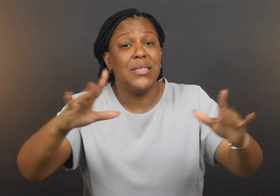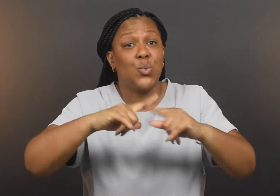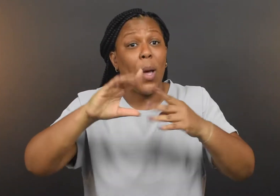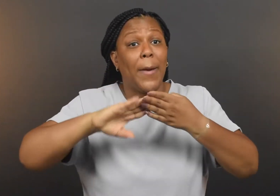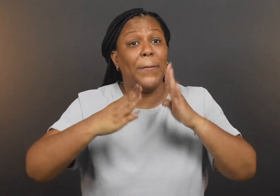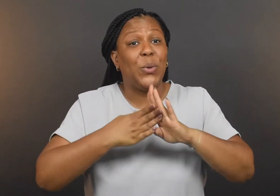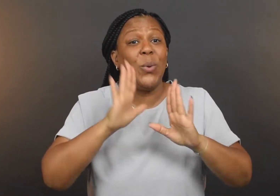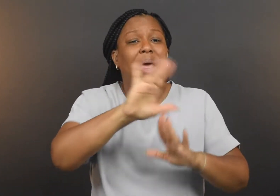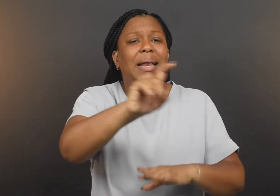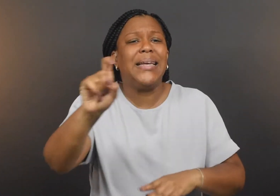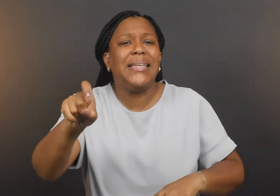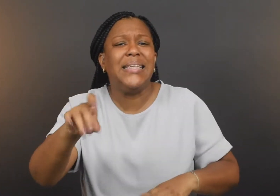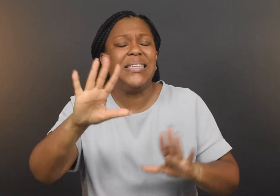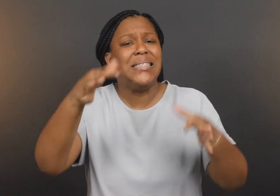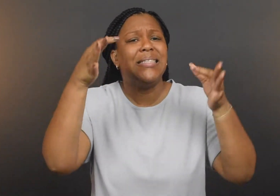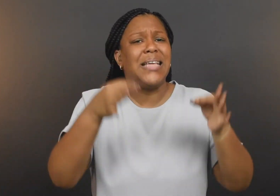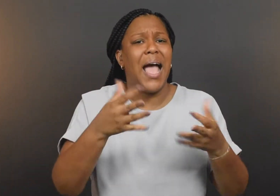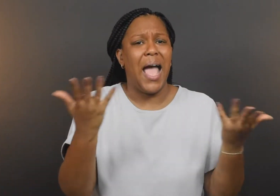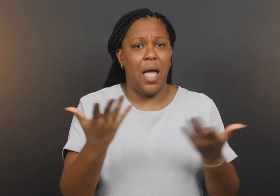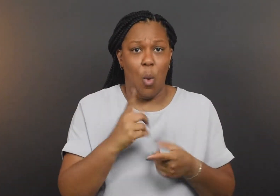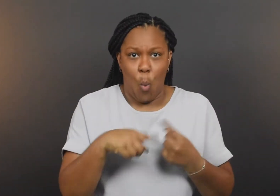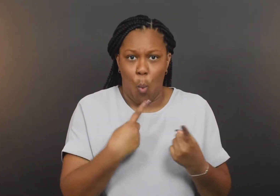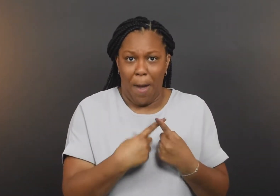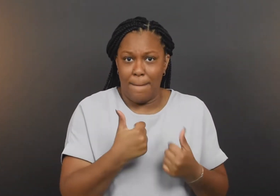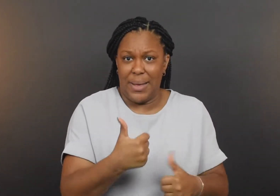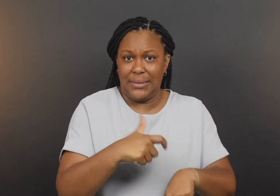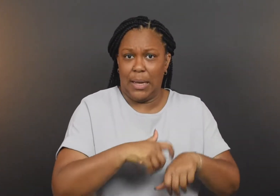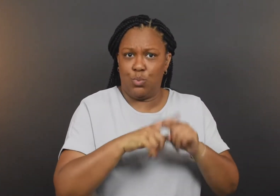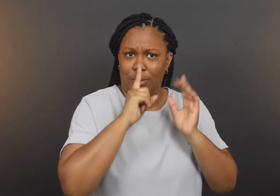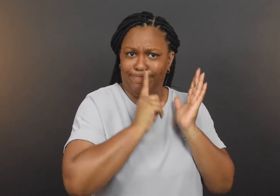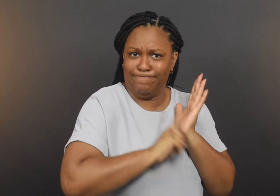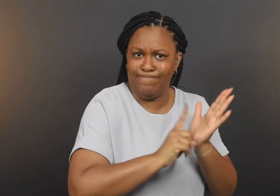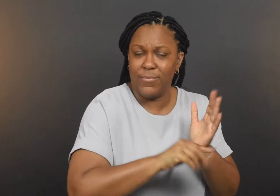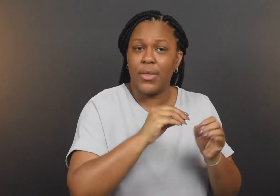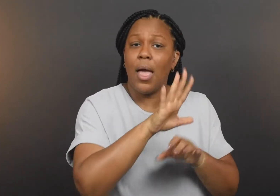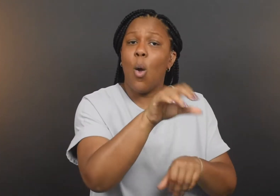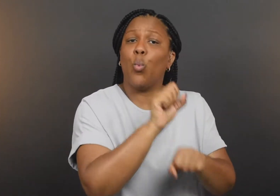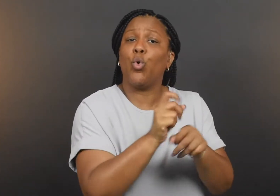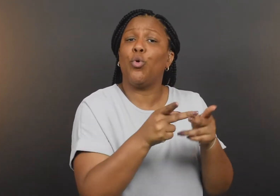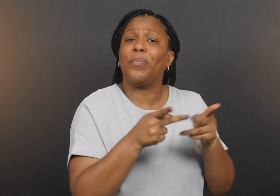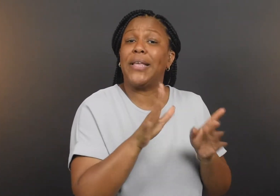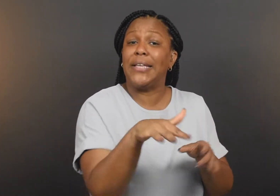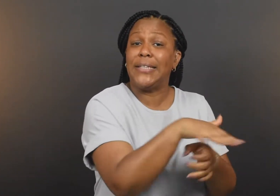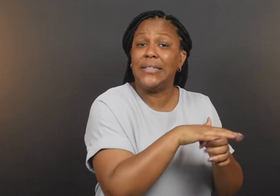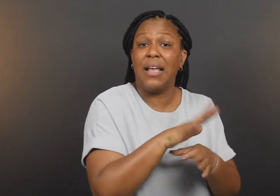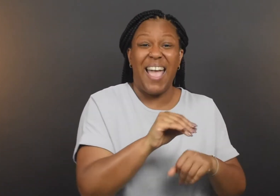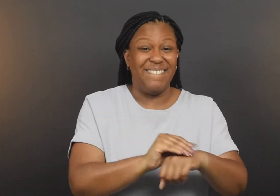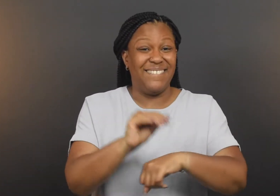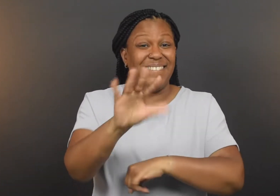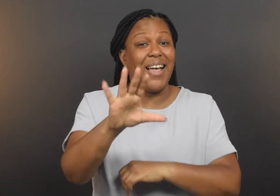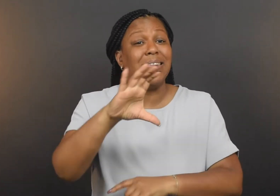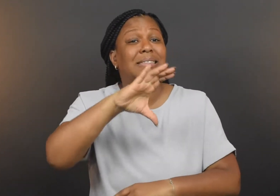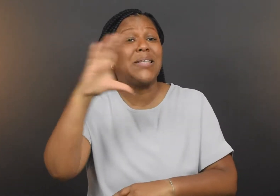decide when to inspect a workplace, and advise companies on how to protect workers—or